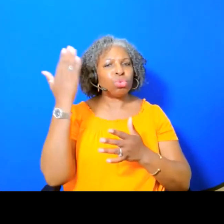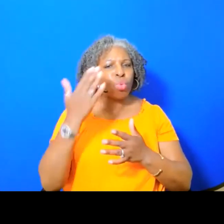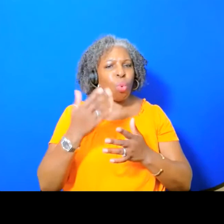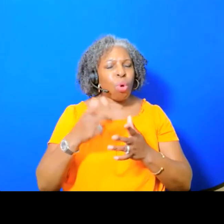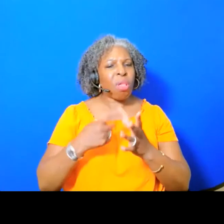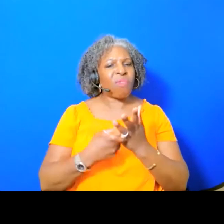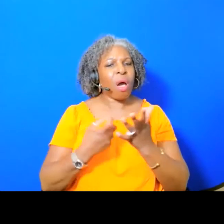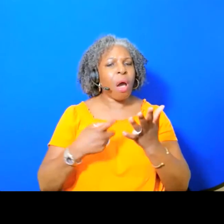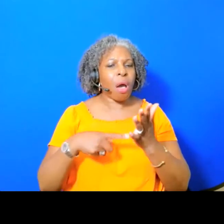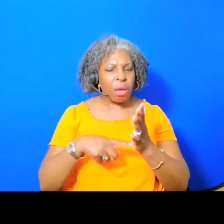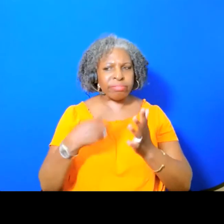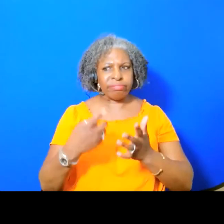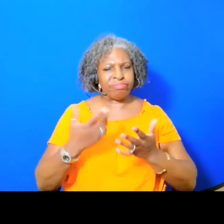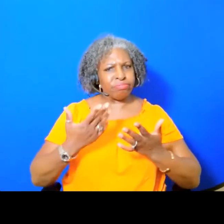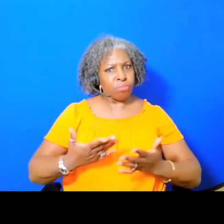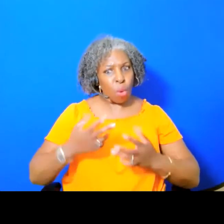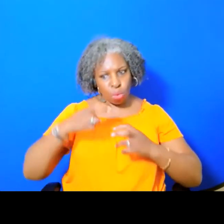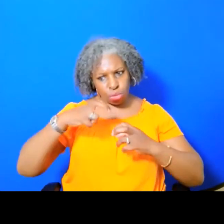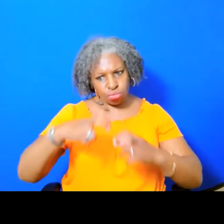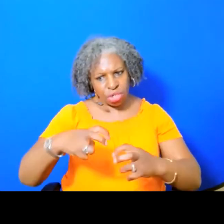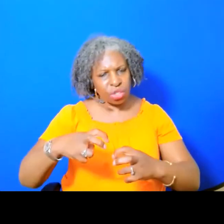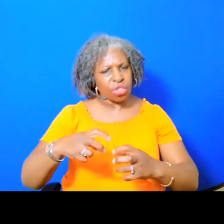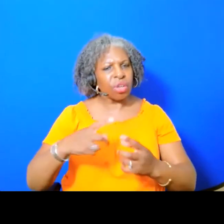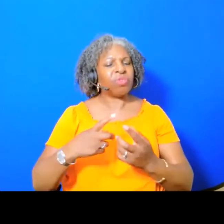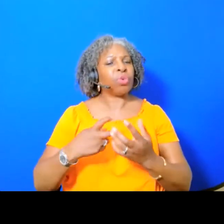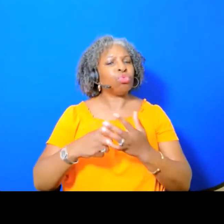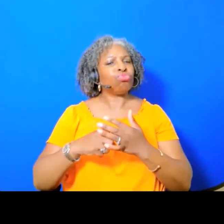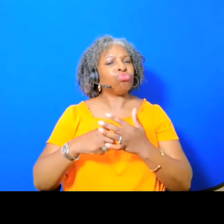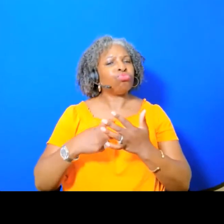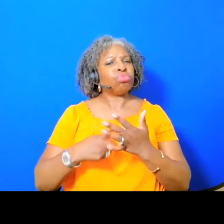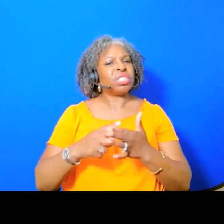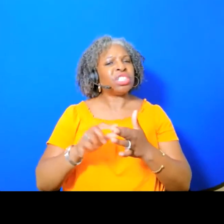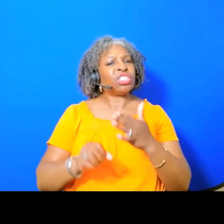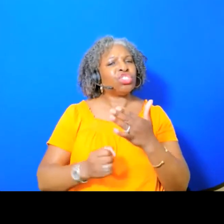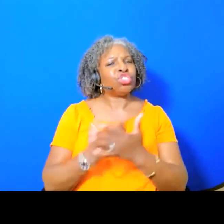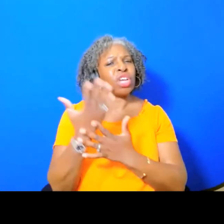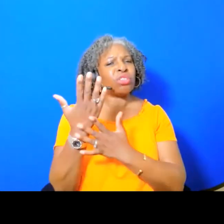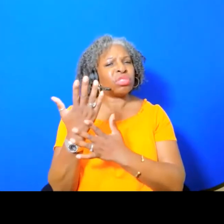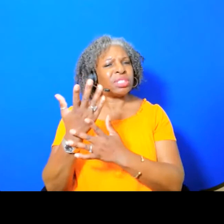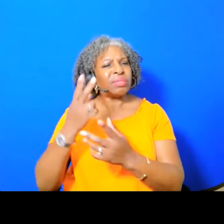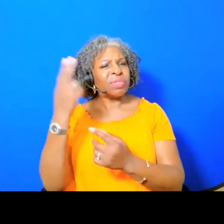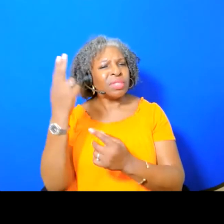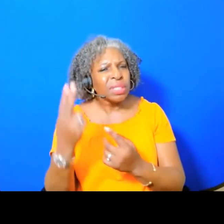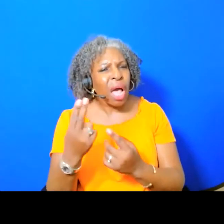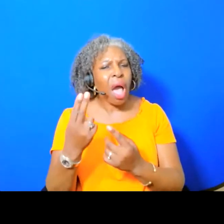into regenerative design, with projects looking at whole life carbon, timber –